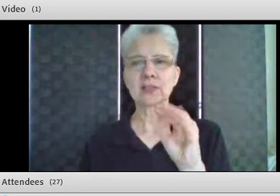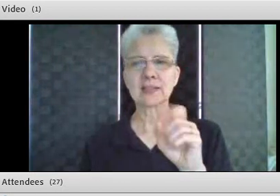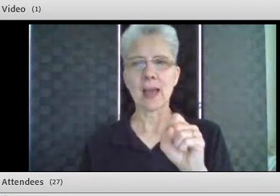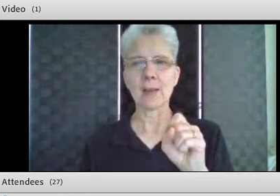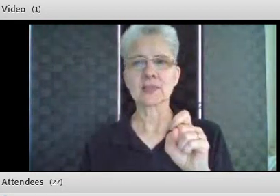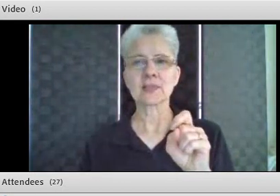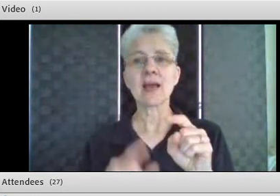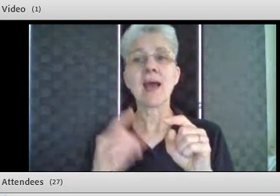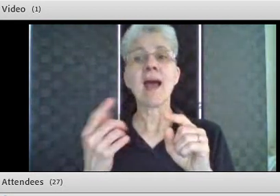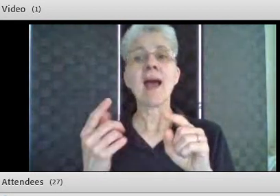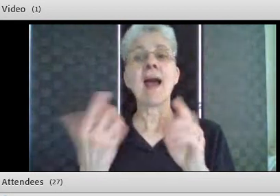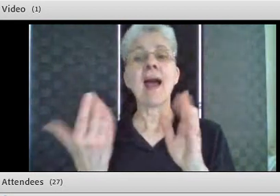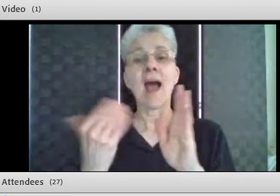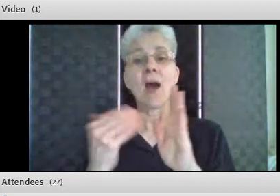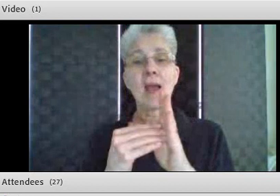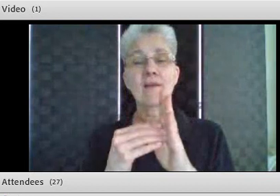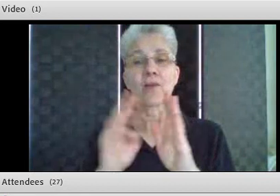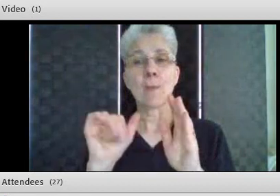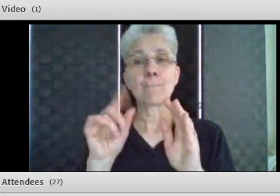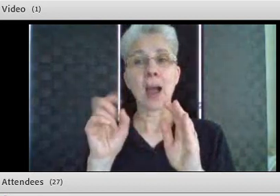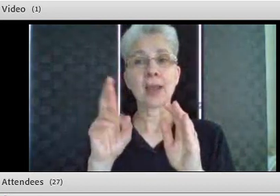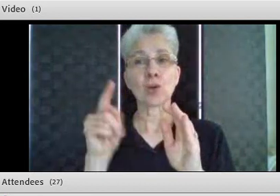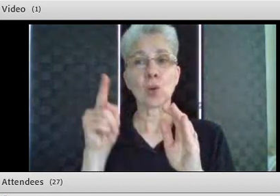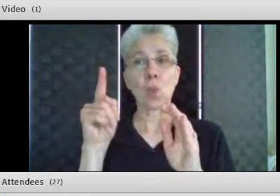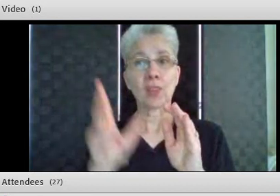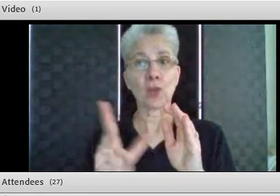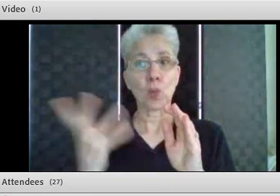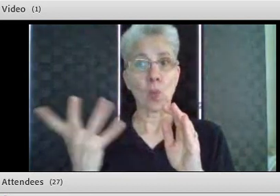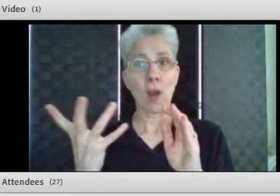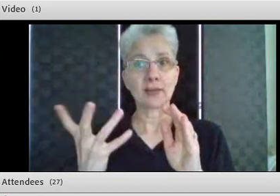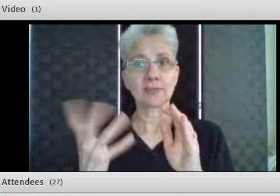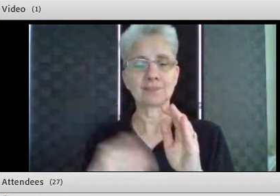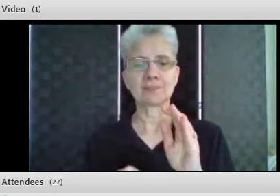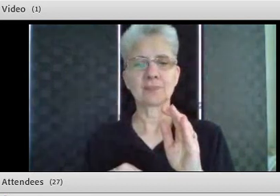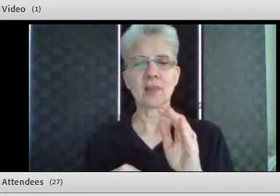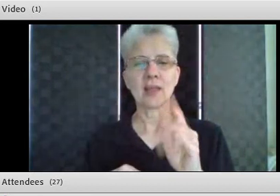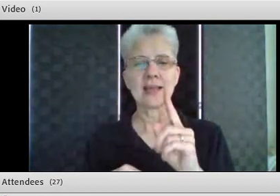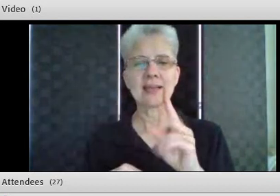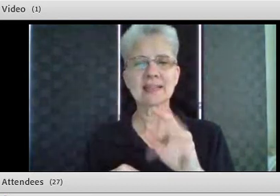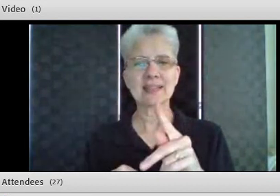so a major third is two whole steps.